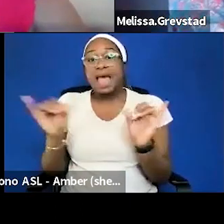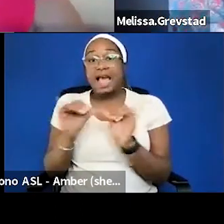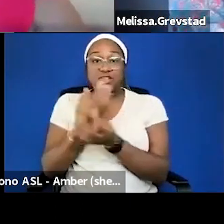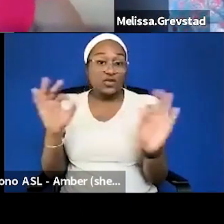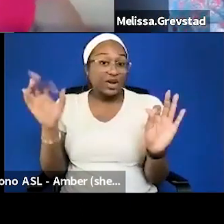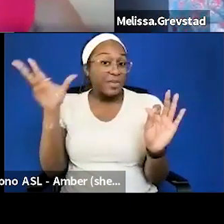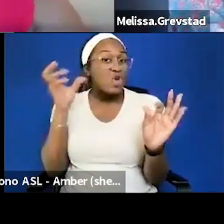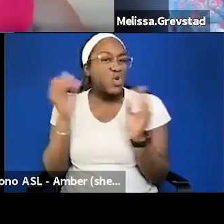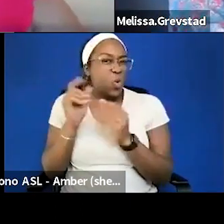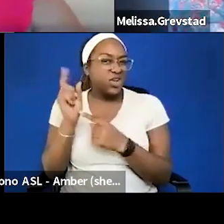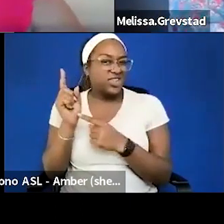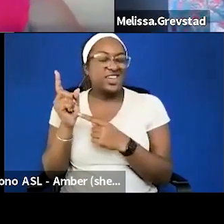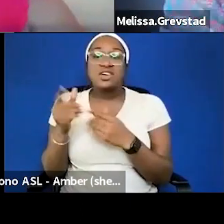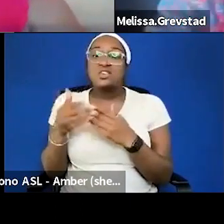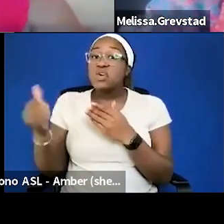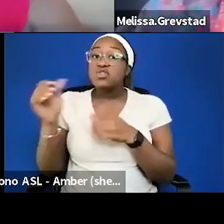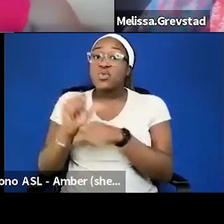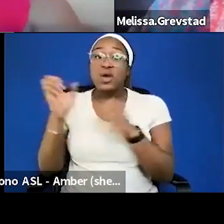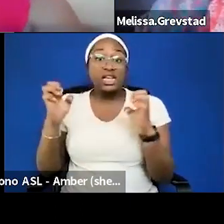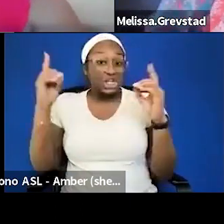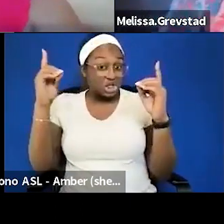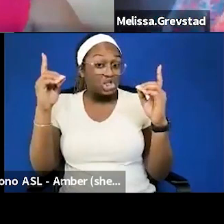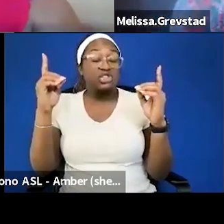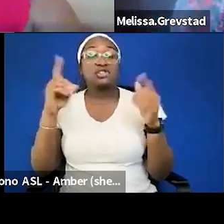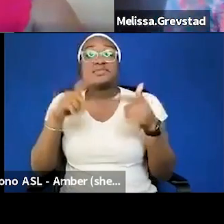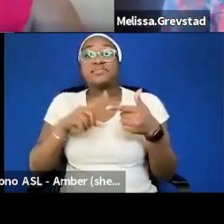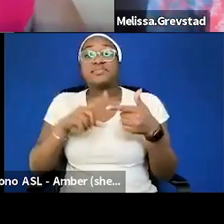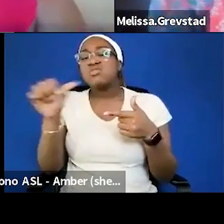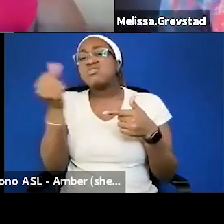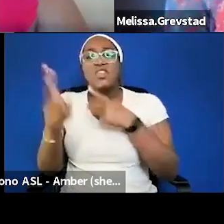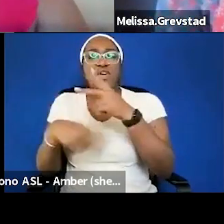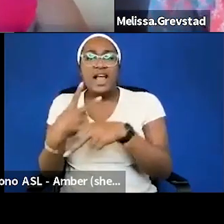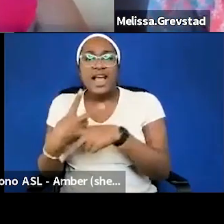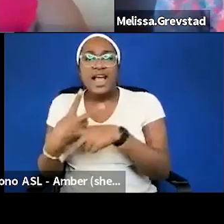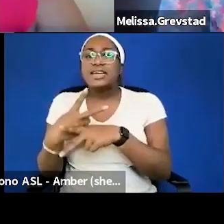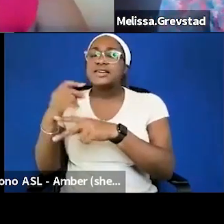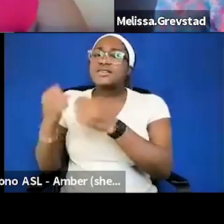And we do the rest of our work through education, through other kinds of advocacy and through community support.